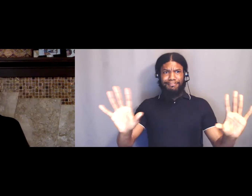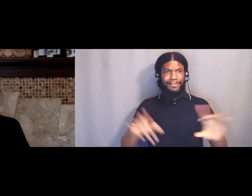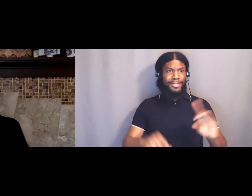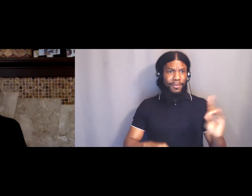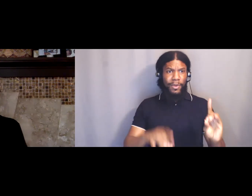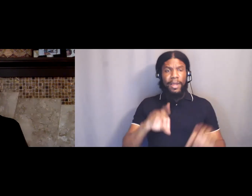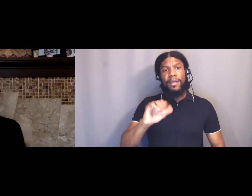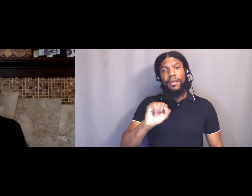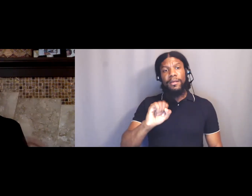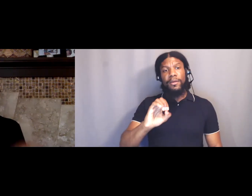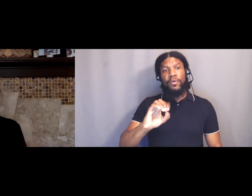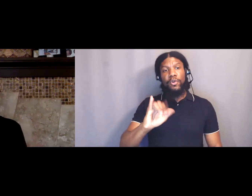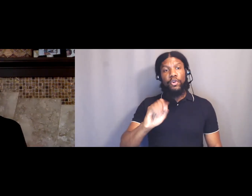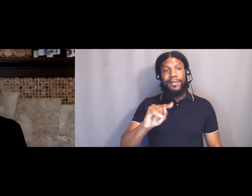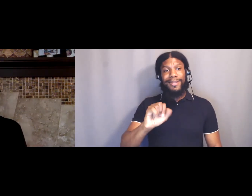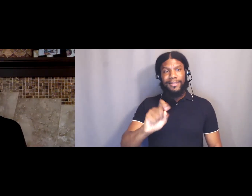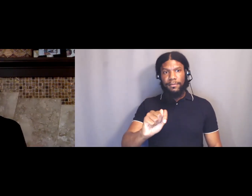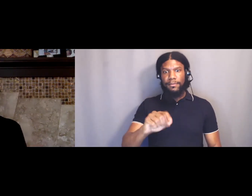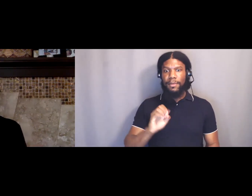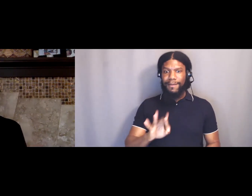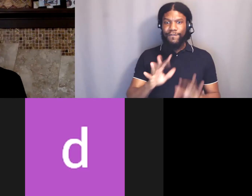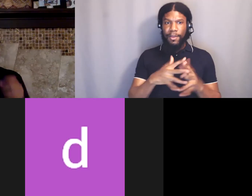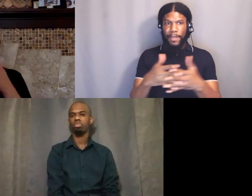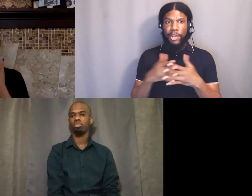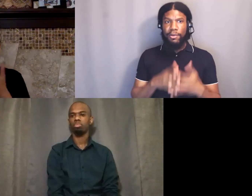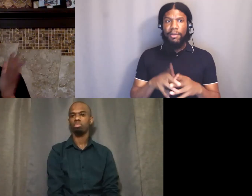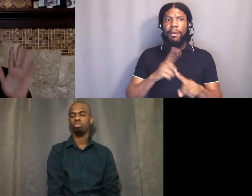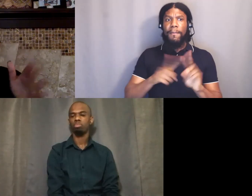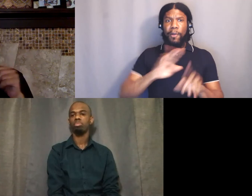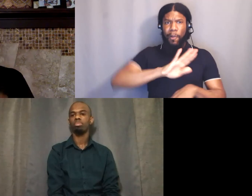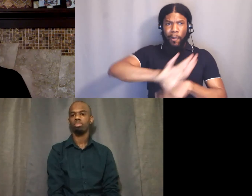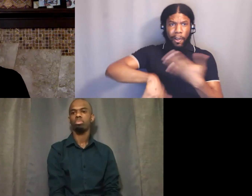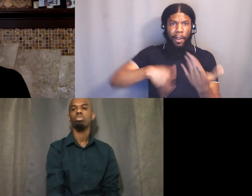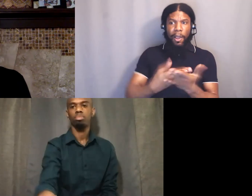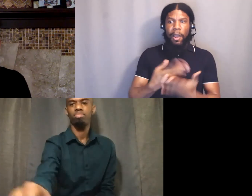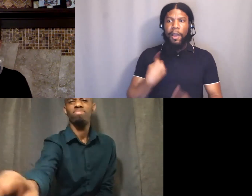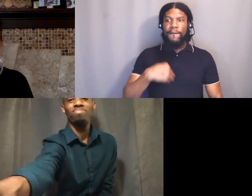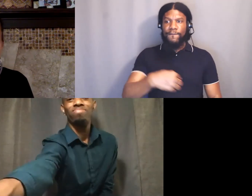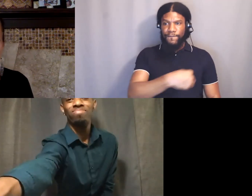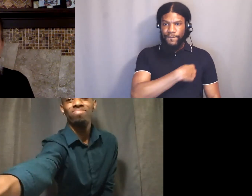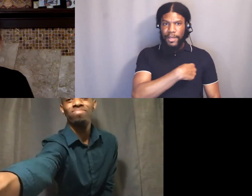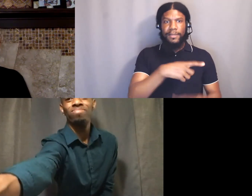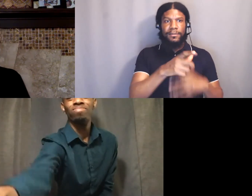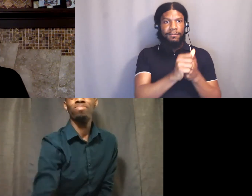But all of us currently live under a capitalist system. Oh, I should have that book cover up here, oh, well.